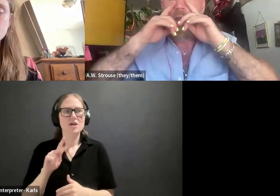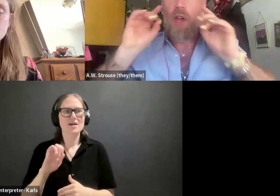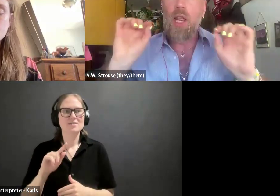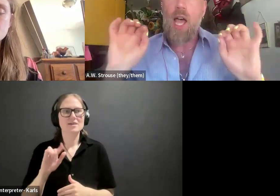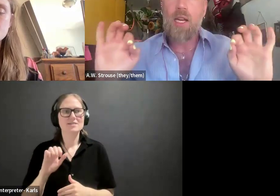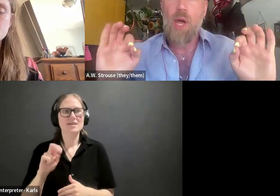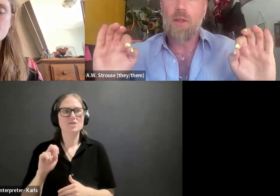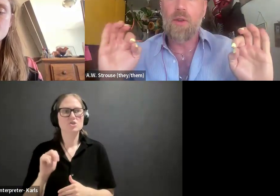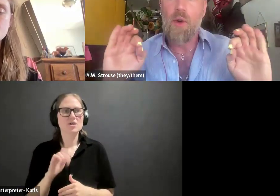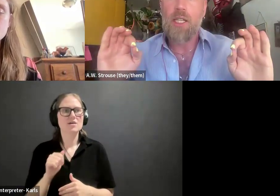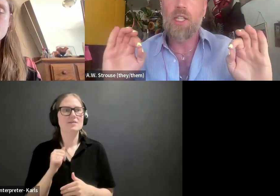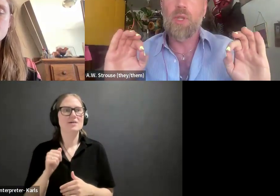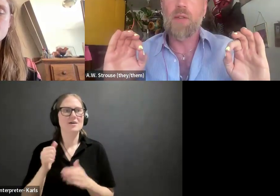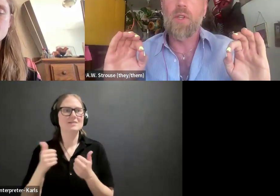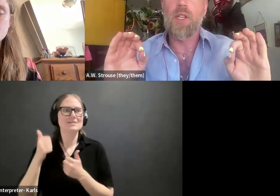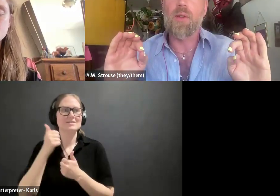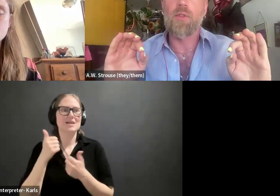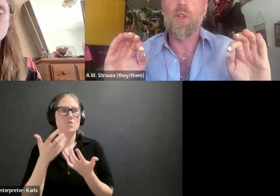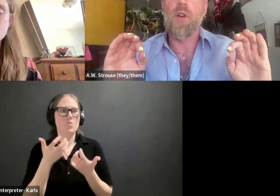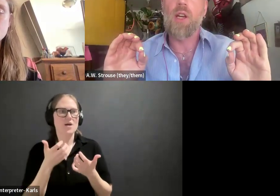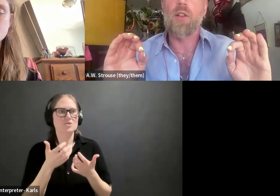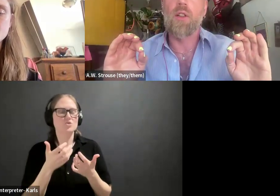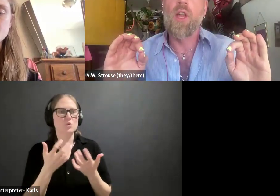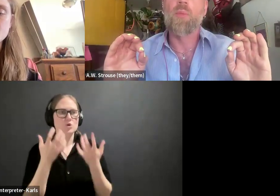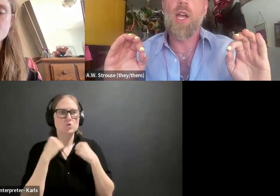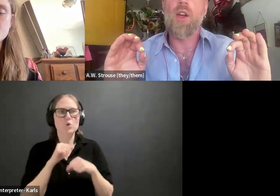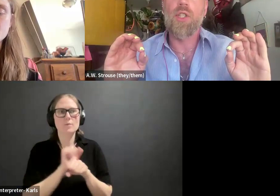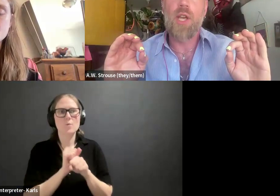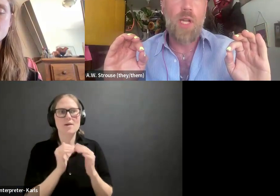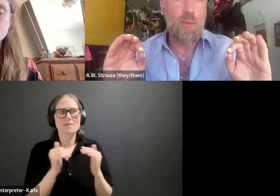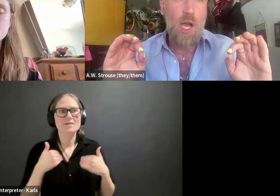The line about the Raza specifically comes from a chronicle by Jose Joaquin Blanco.